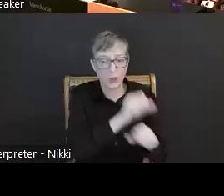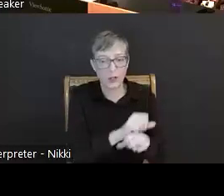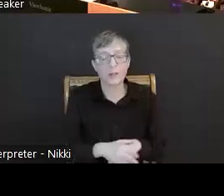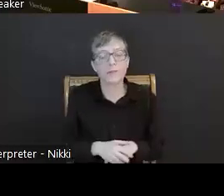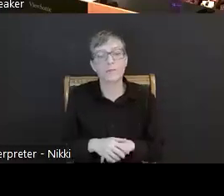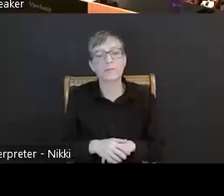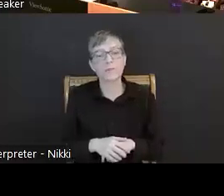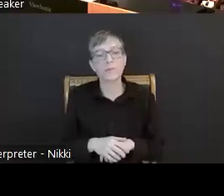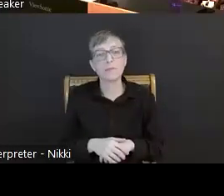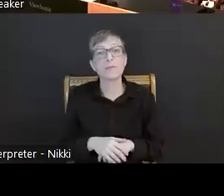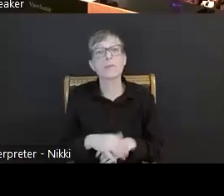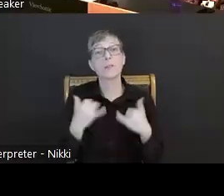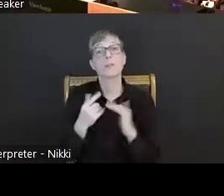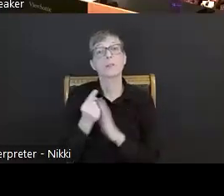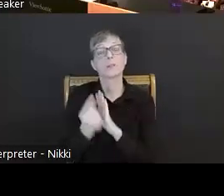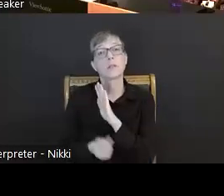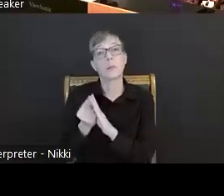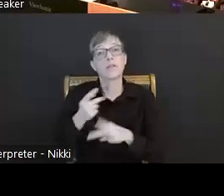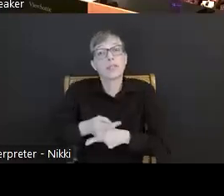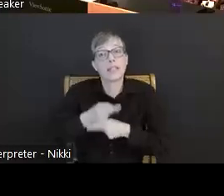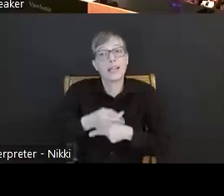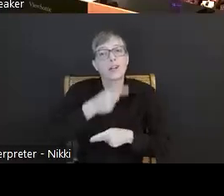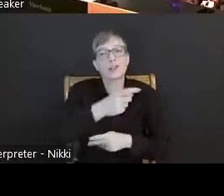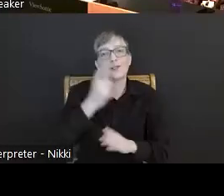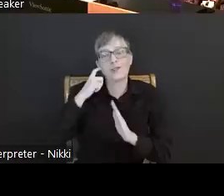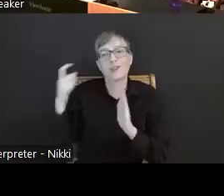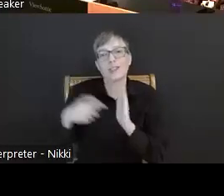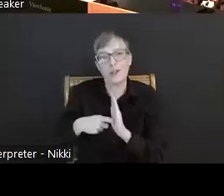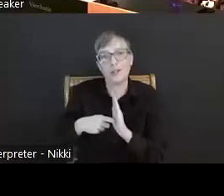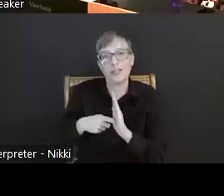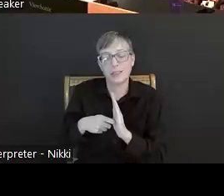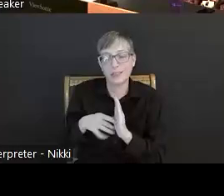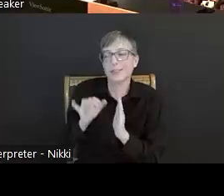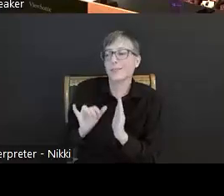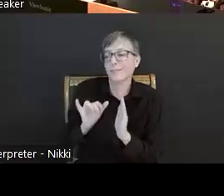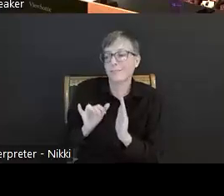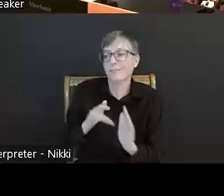developed a sense of self-respect and self-love and felt safe with her new job and was working